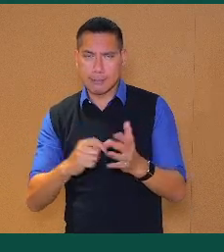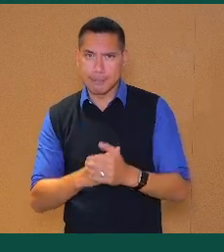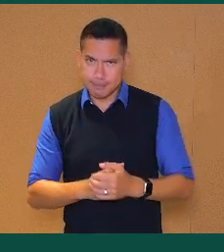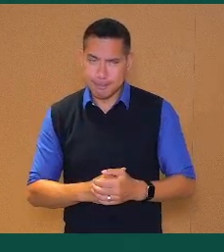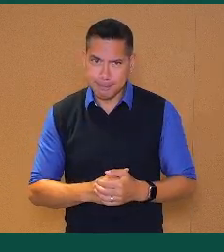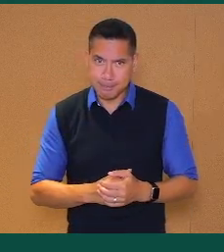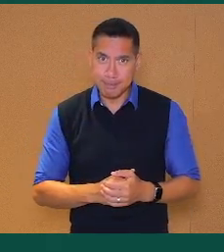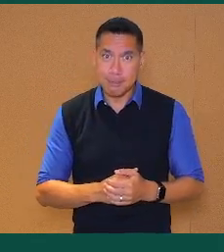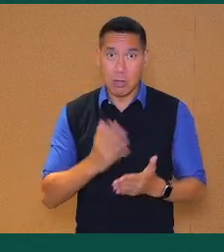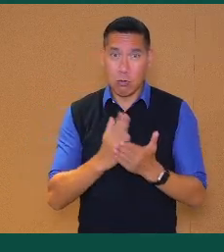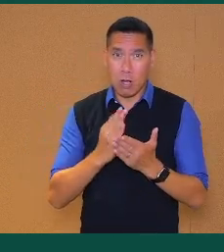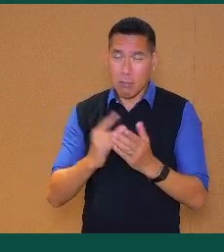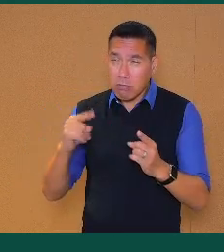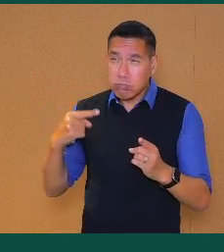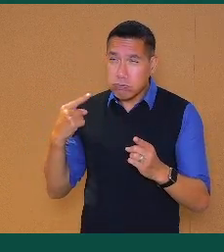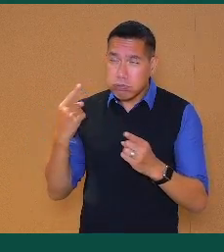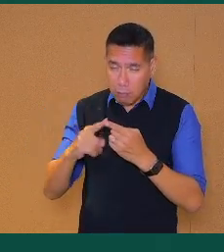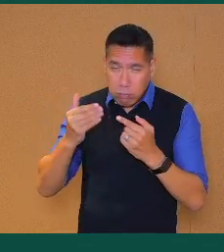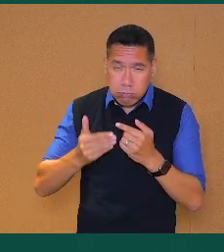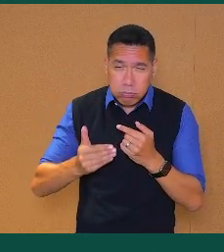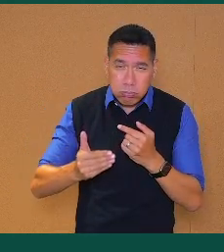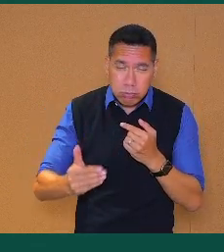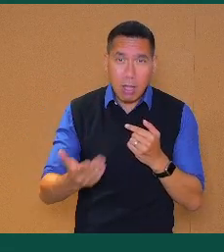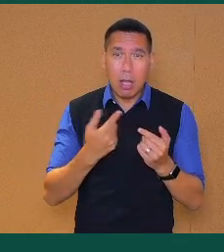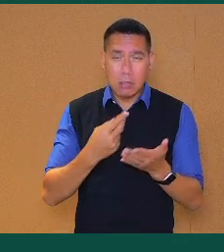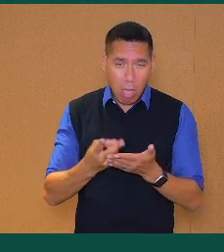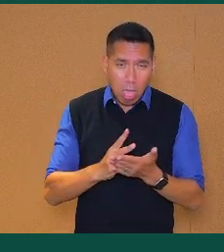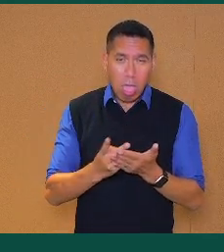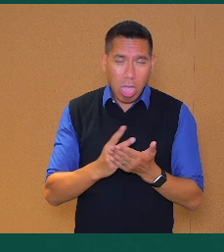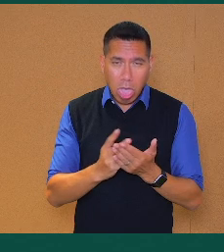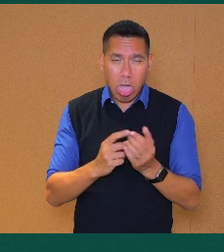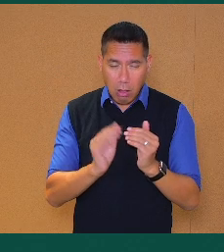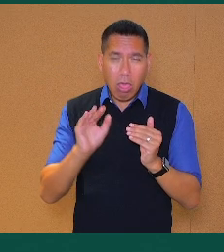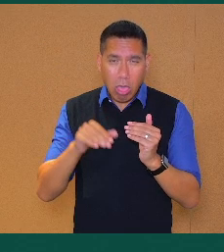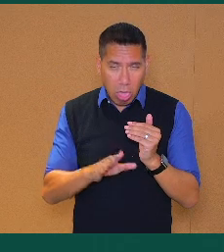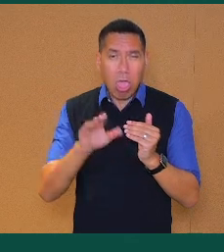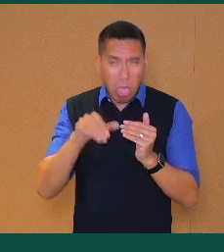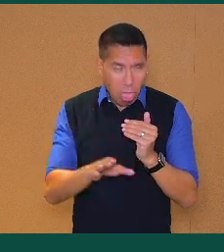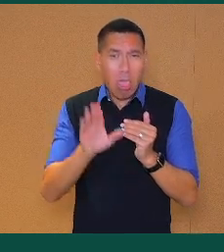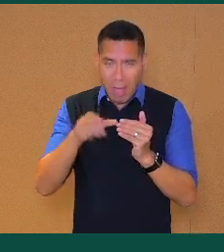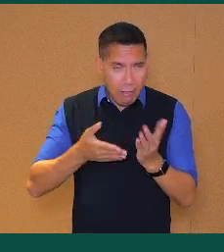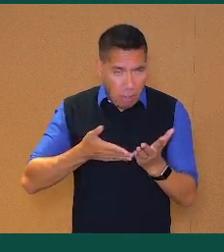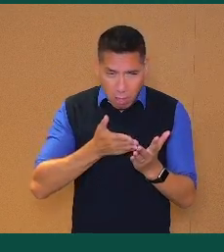It certainly can be a long haul, and amidst the tireless notes, your aquatic hoops and loops that you have to jump through,